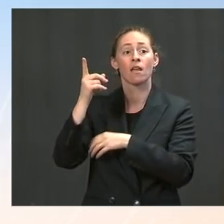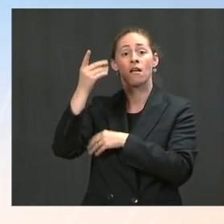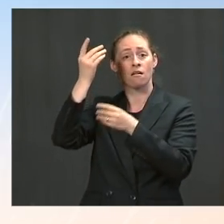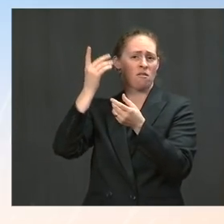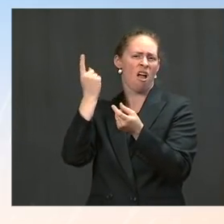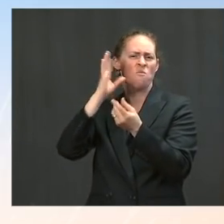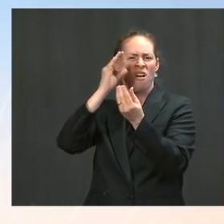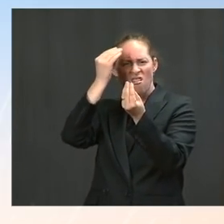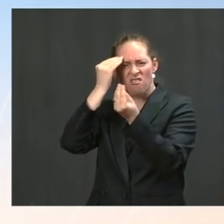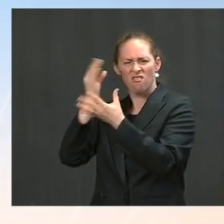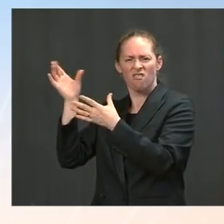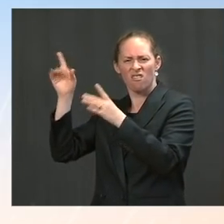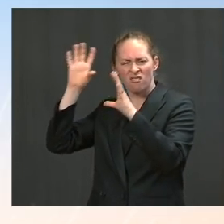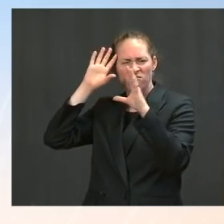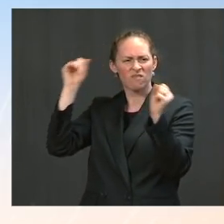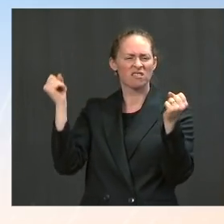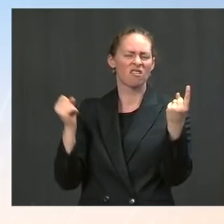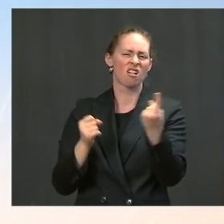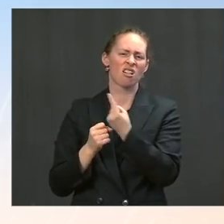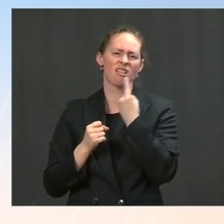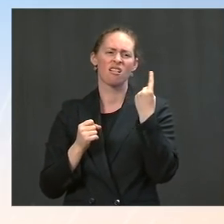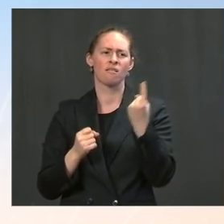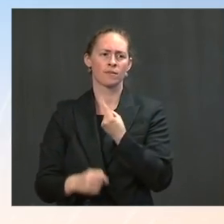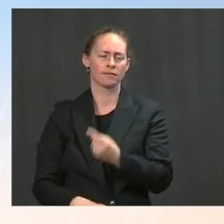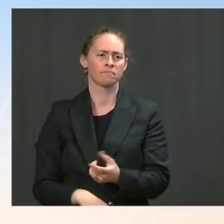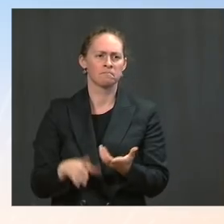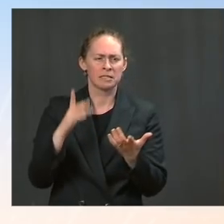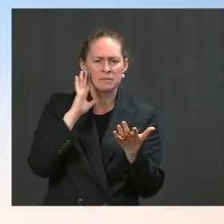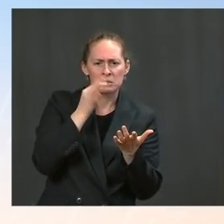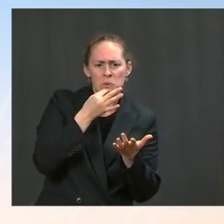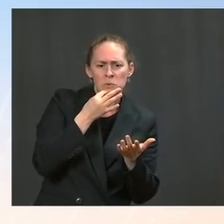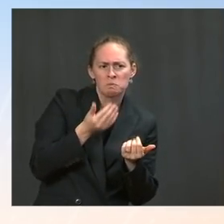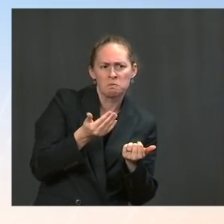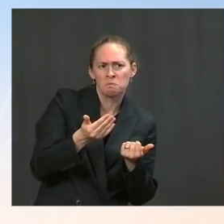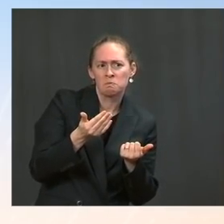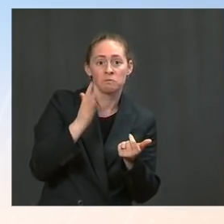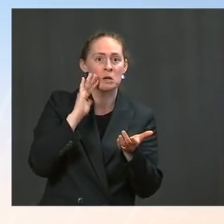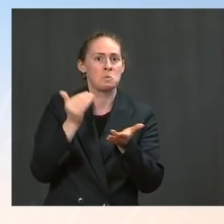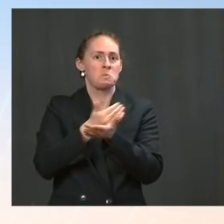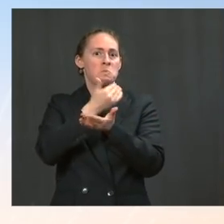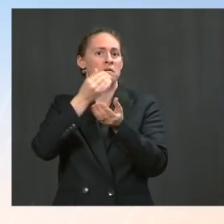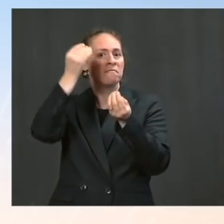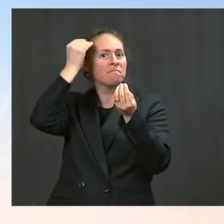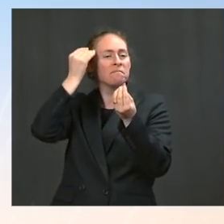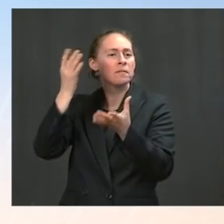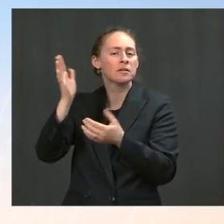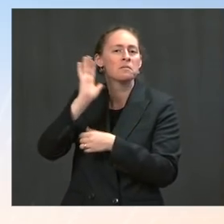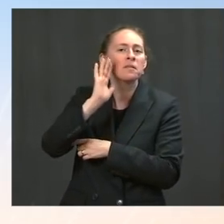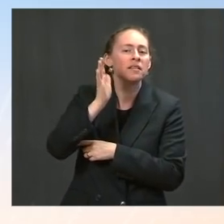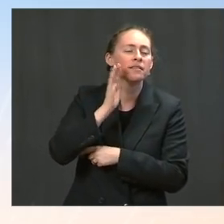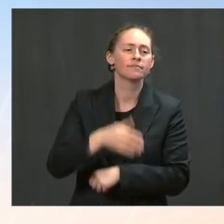I believe -- if not today, then in the coming days -- on where things stand. But we must be vigilant,